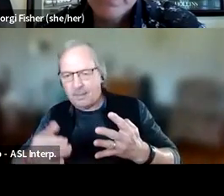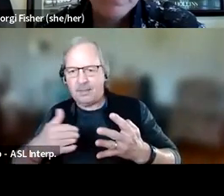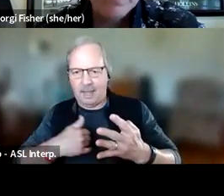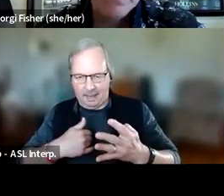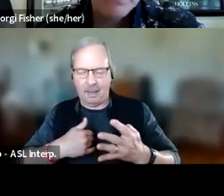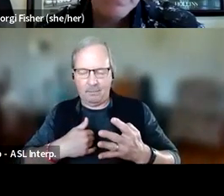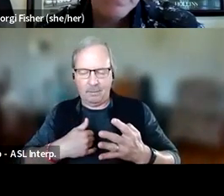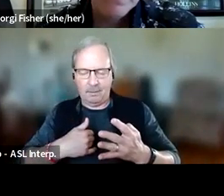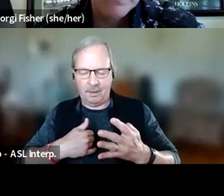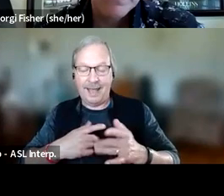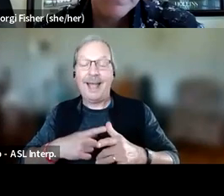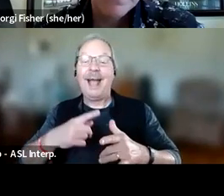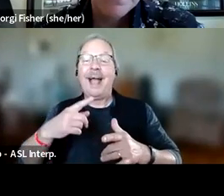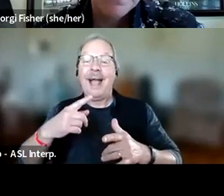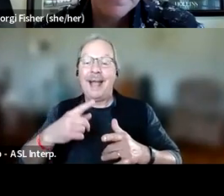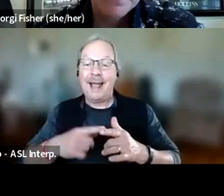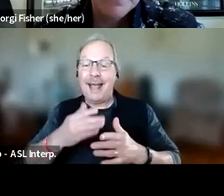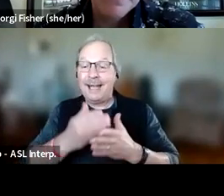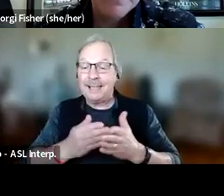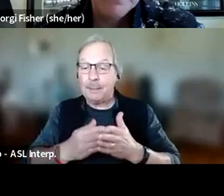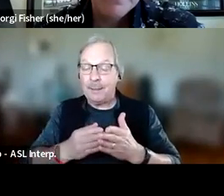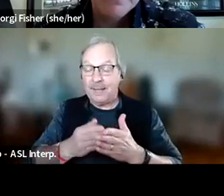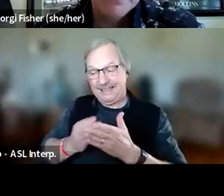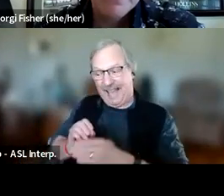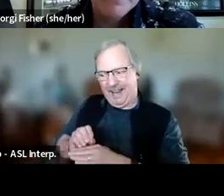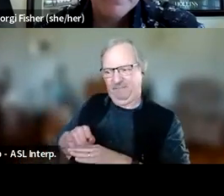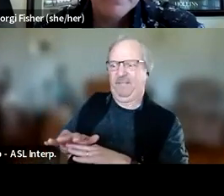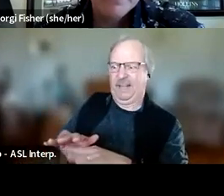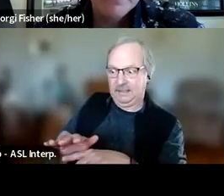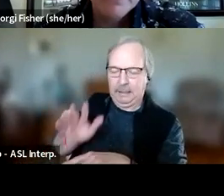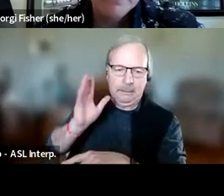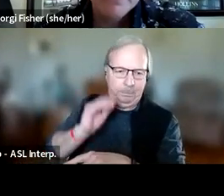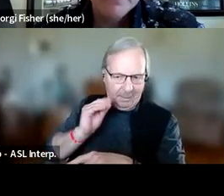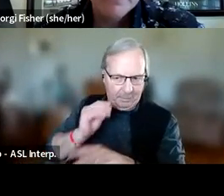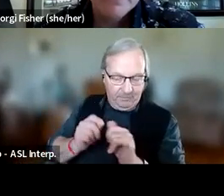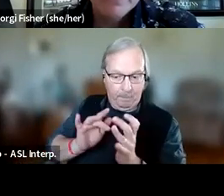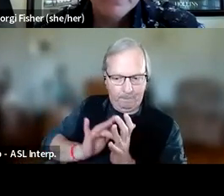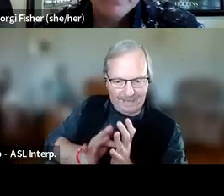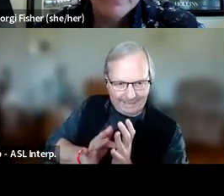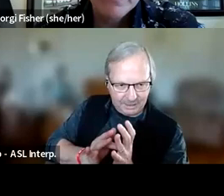and then even some of the side effects that they may experience from the medications that they're taking